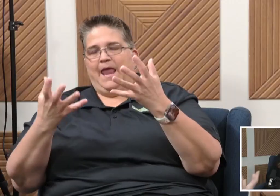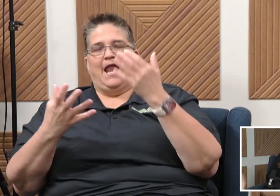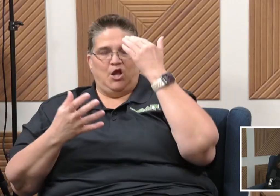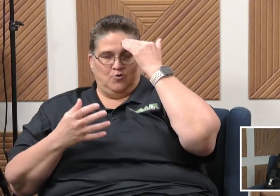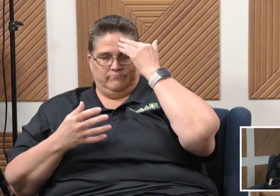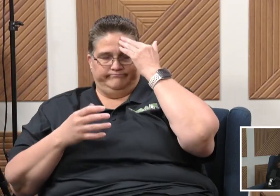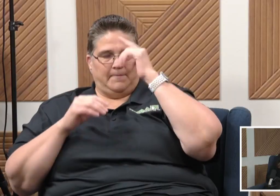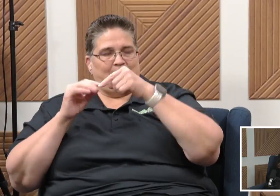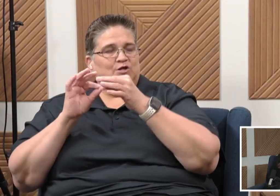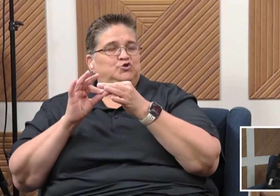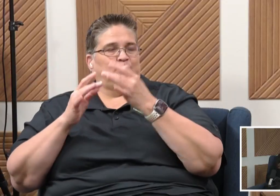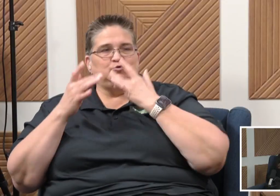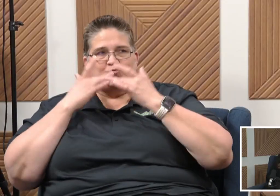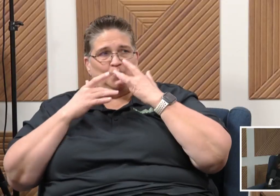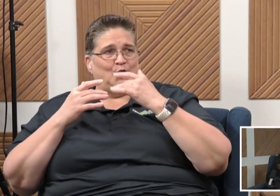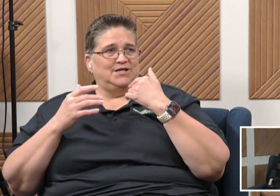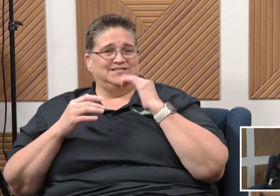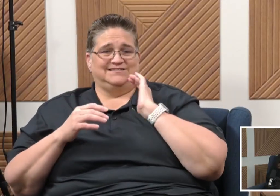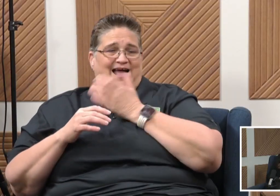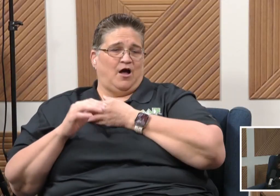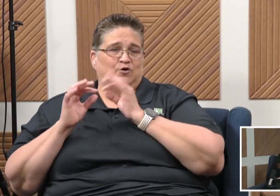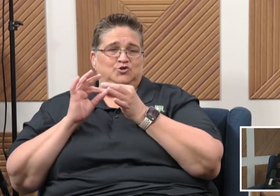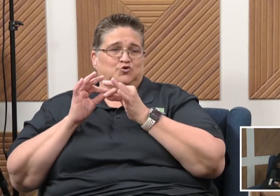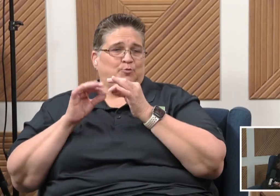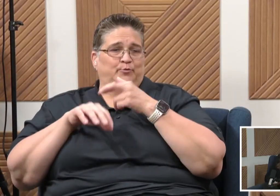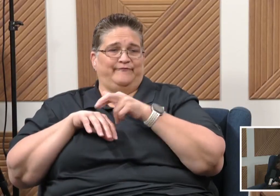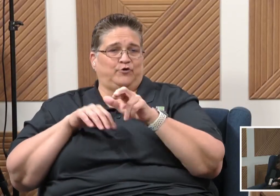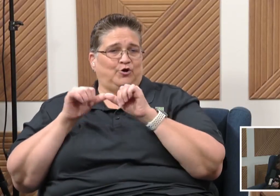There is so much awareness about the shortage of interpreters.